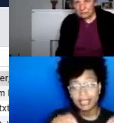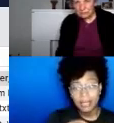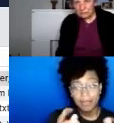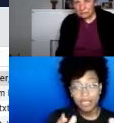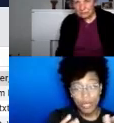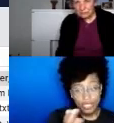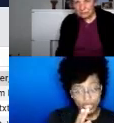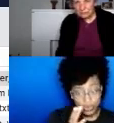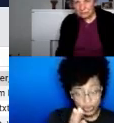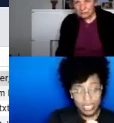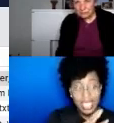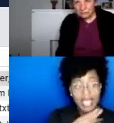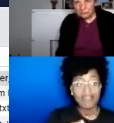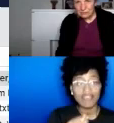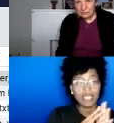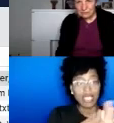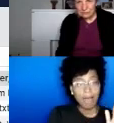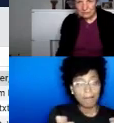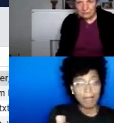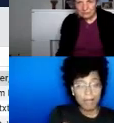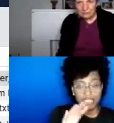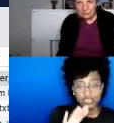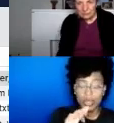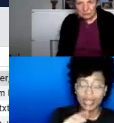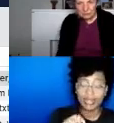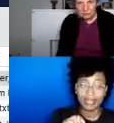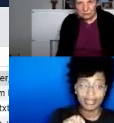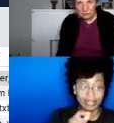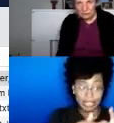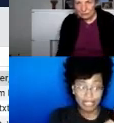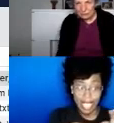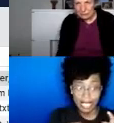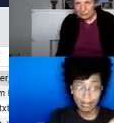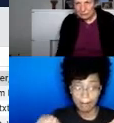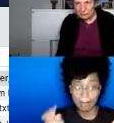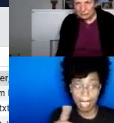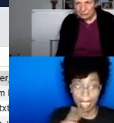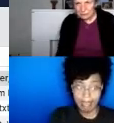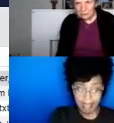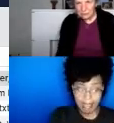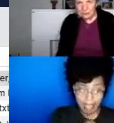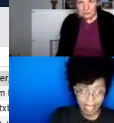and paste your text back in and go to the image gallery